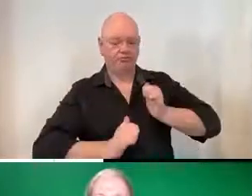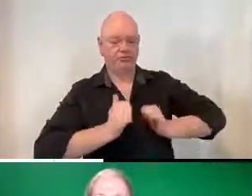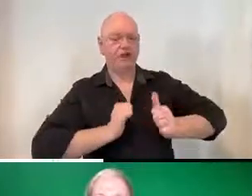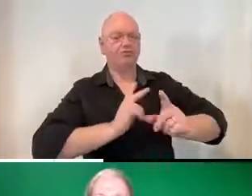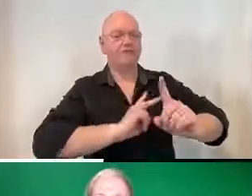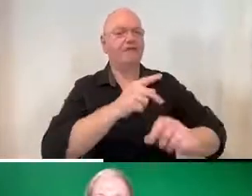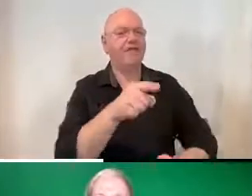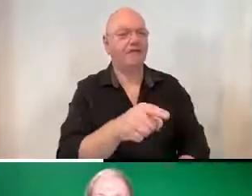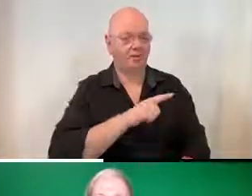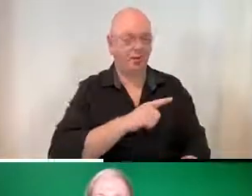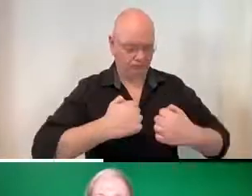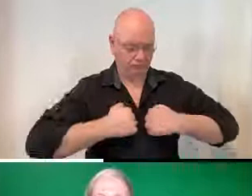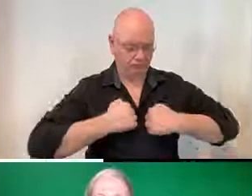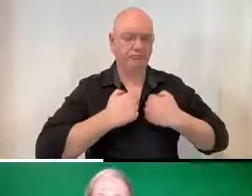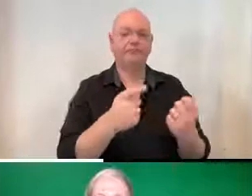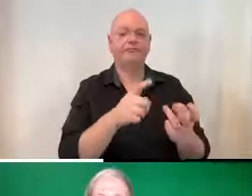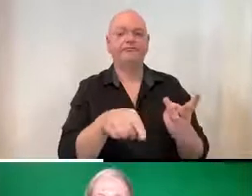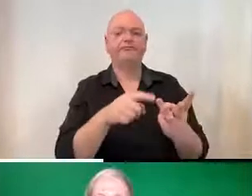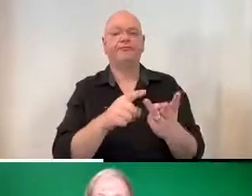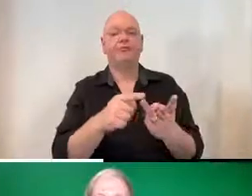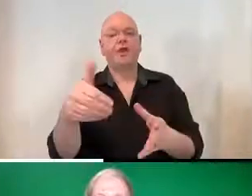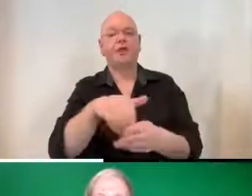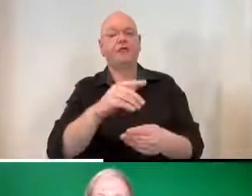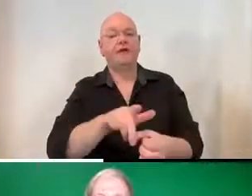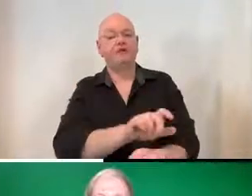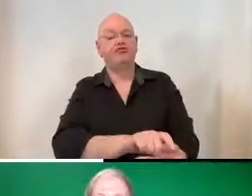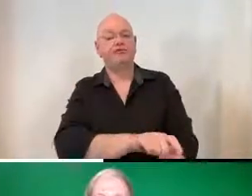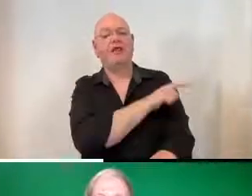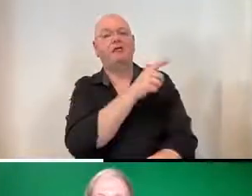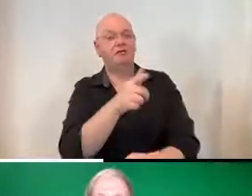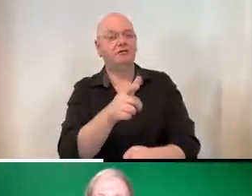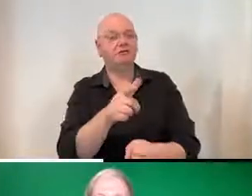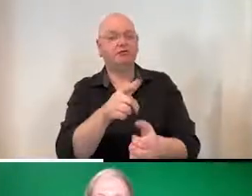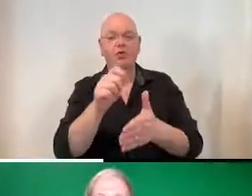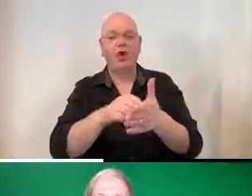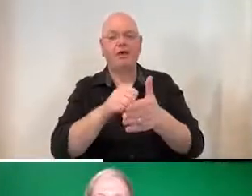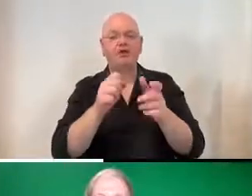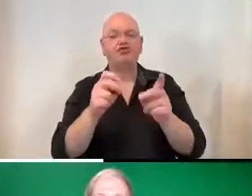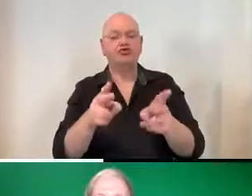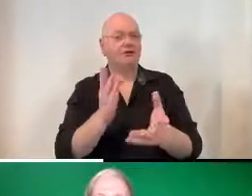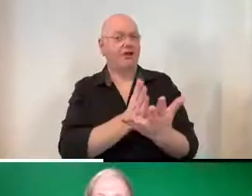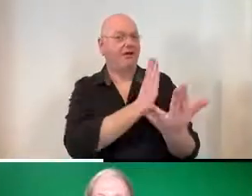really about cultural and creativity giving people a reason to visit. We know that cultural activity